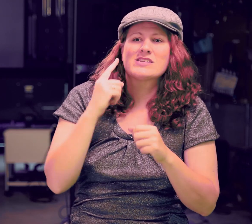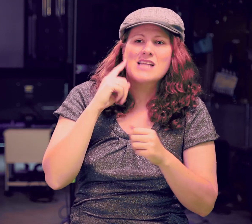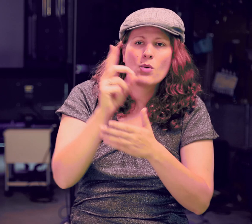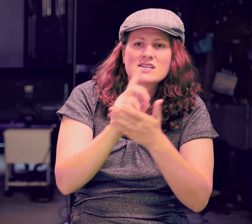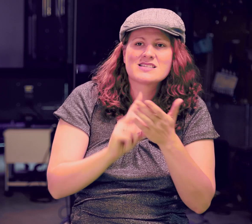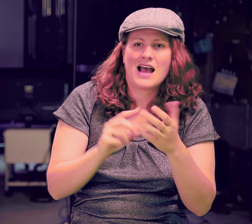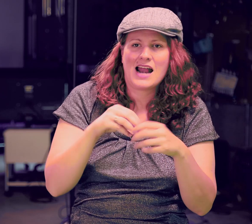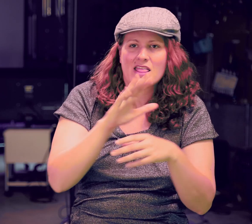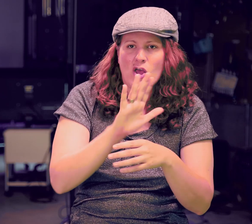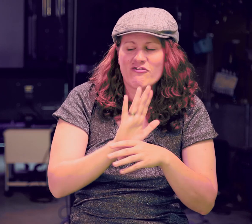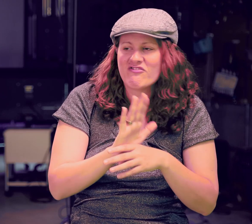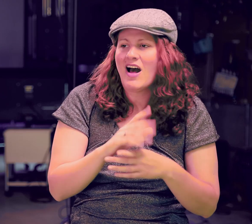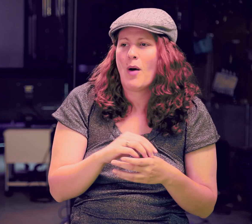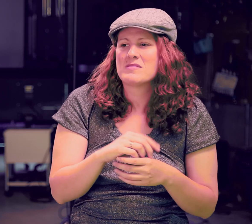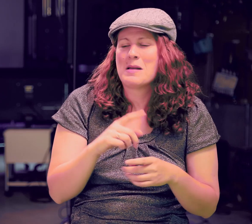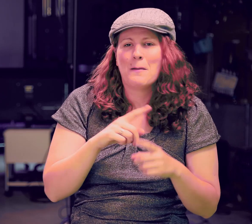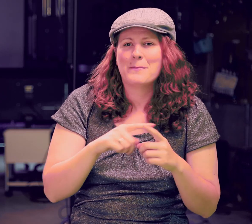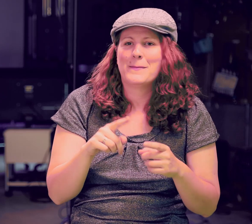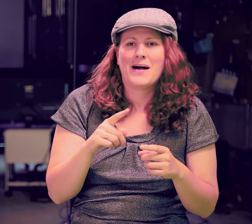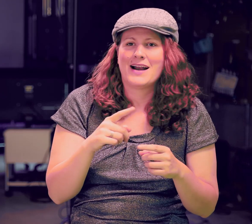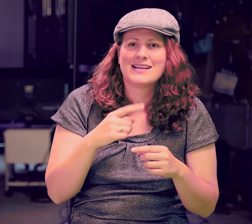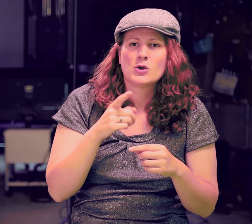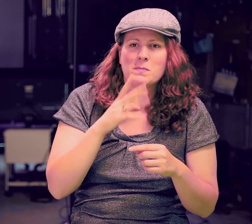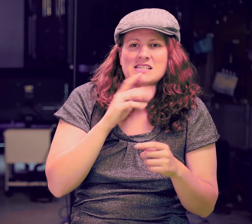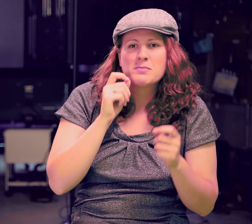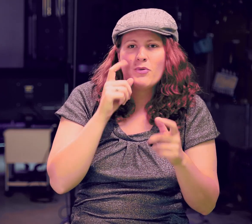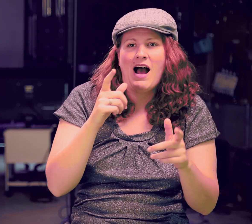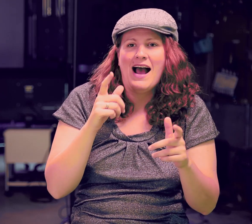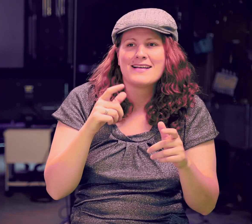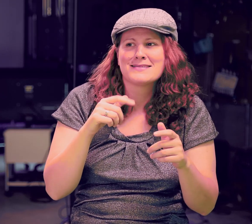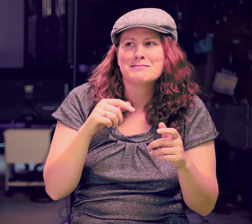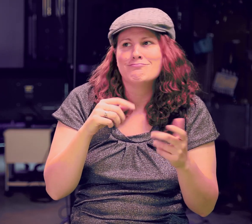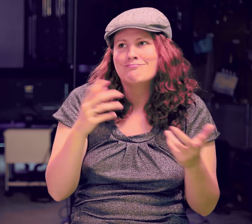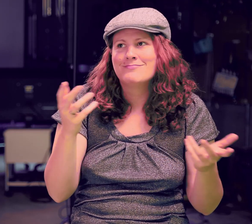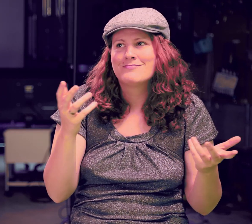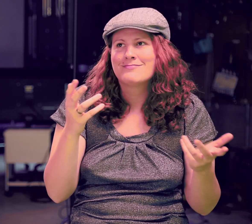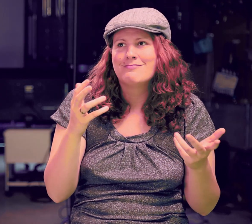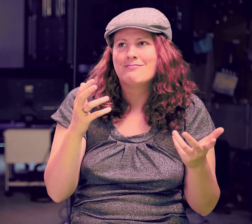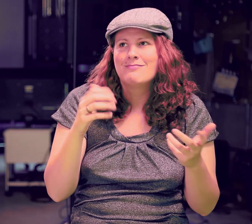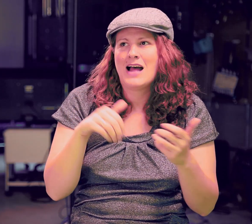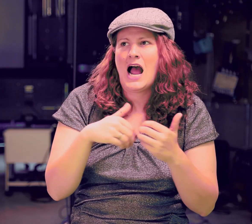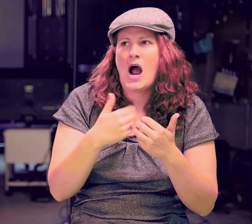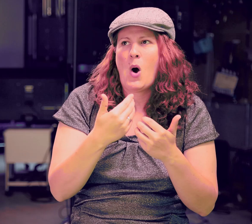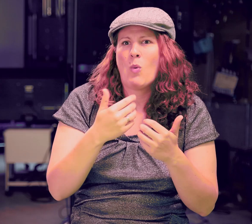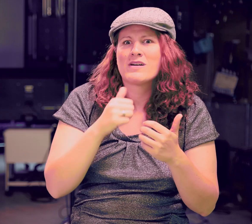yes, many deaf filmmakers tend to worry about dealing with sound designers in their films